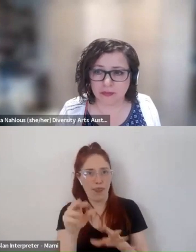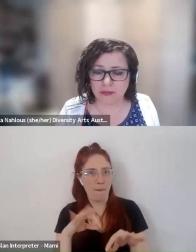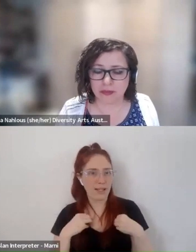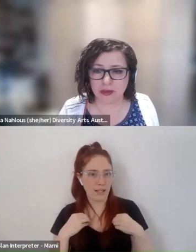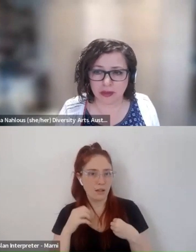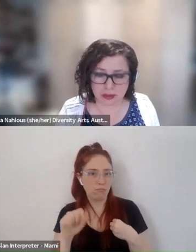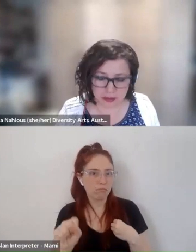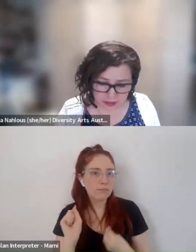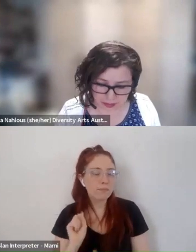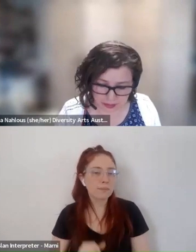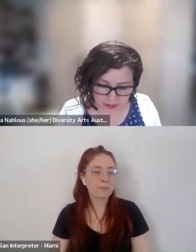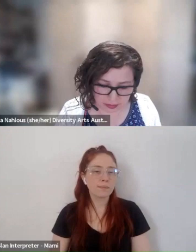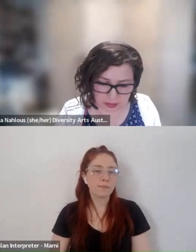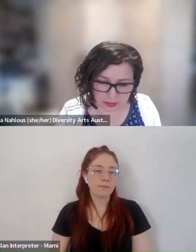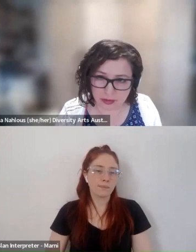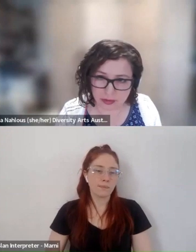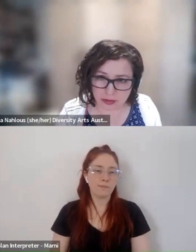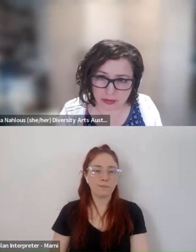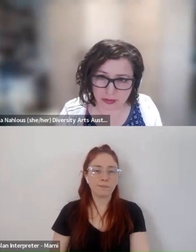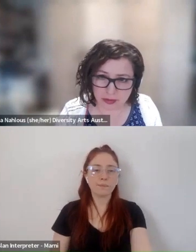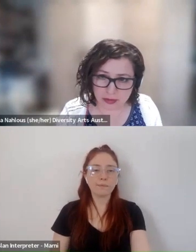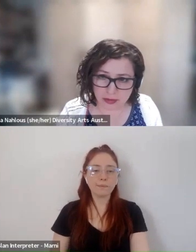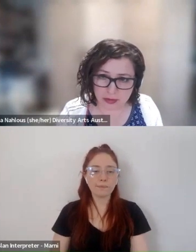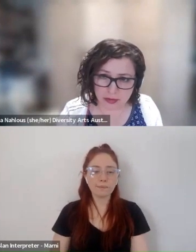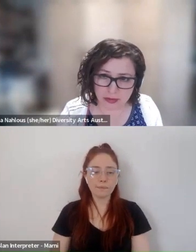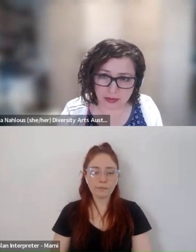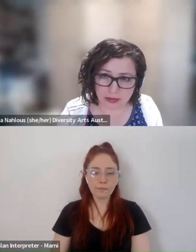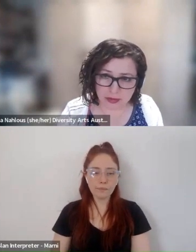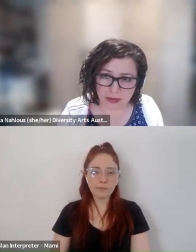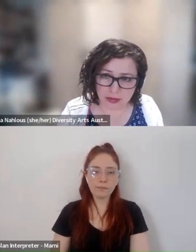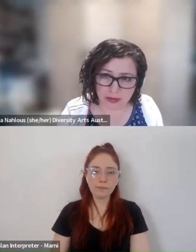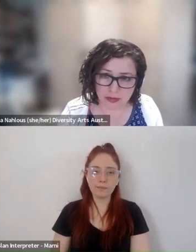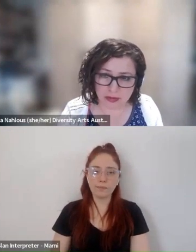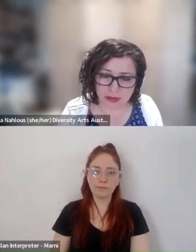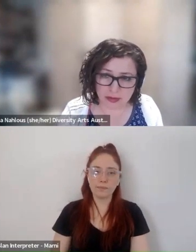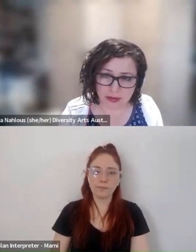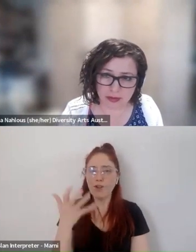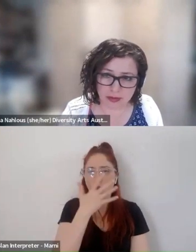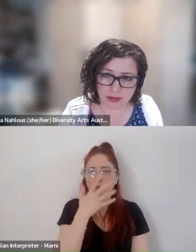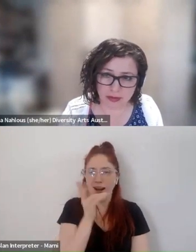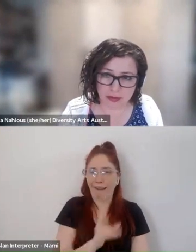Yeah, I hate I mean, I feel bad privileging pipeline as if, like, I somehow